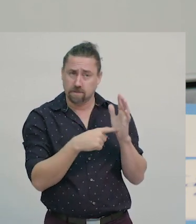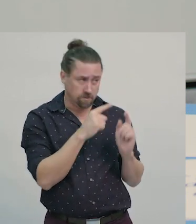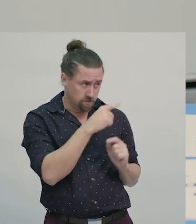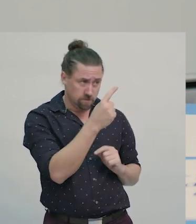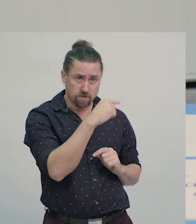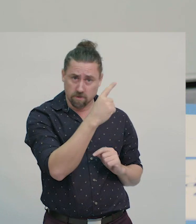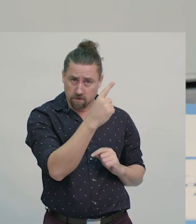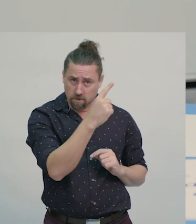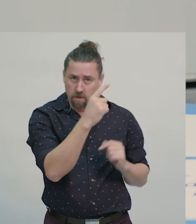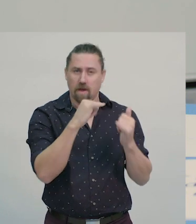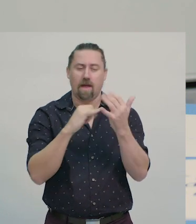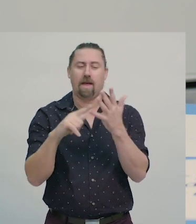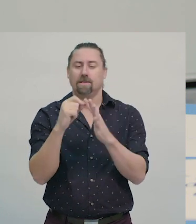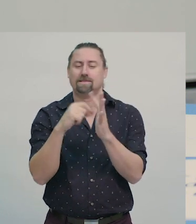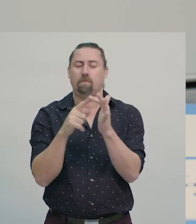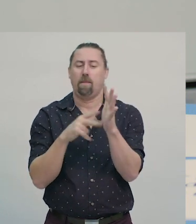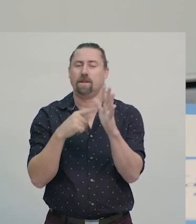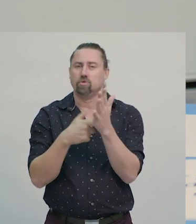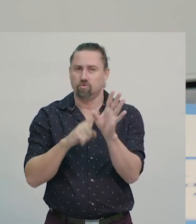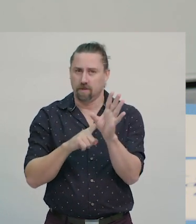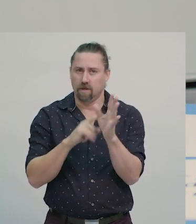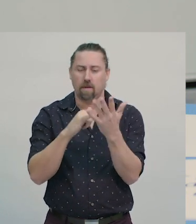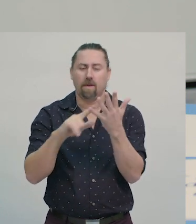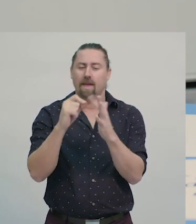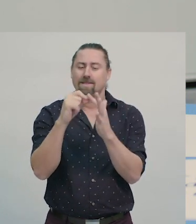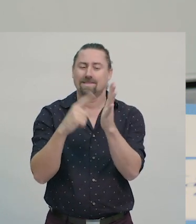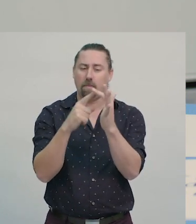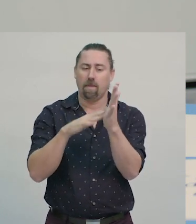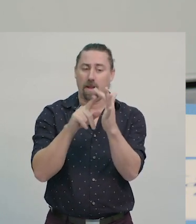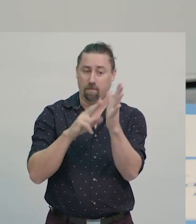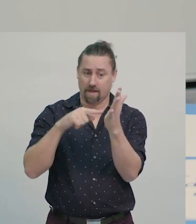meaning that they will add up to 180 degrees.